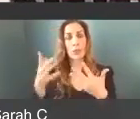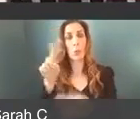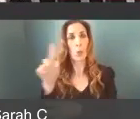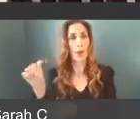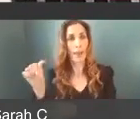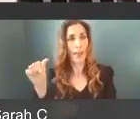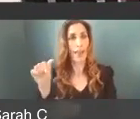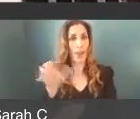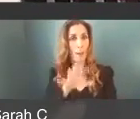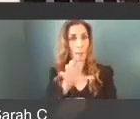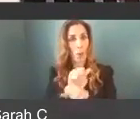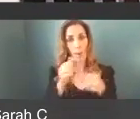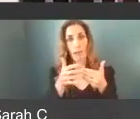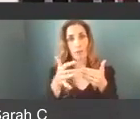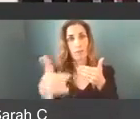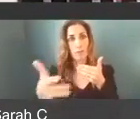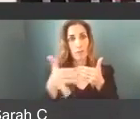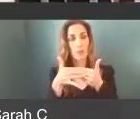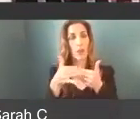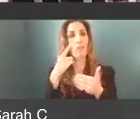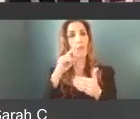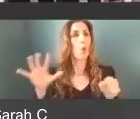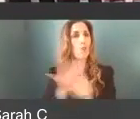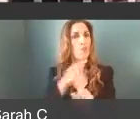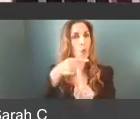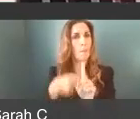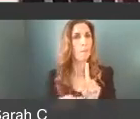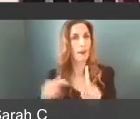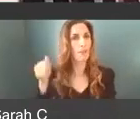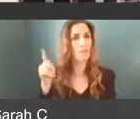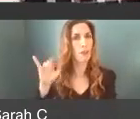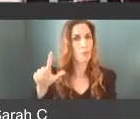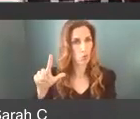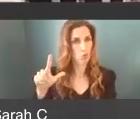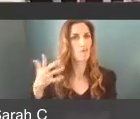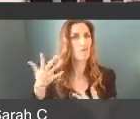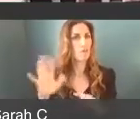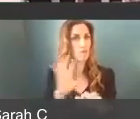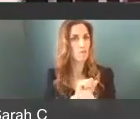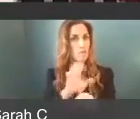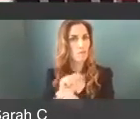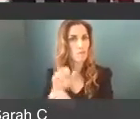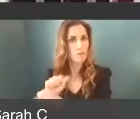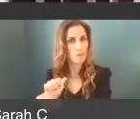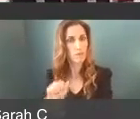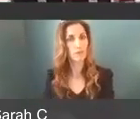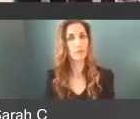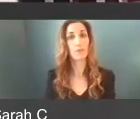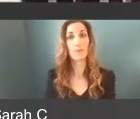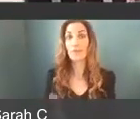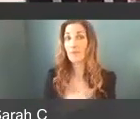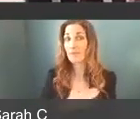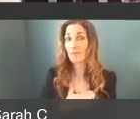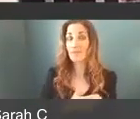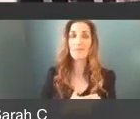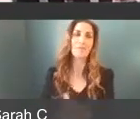the future for the entire month of April. I am very pleased and grateful to be able to tell you